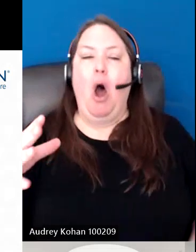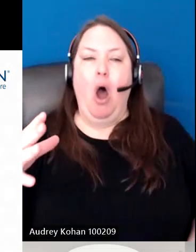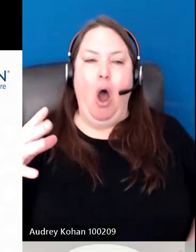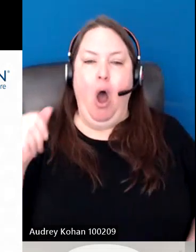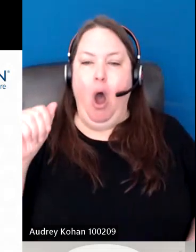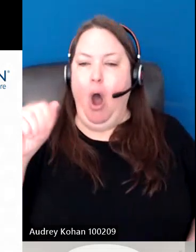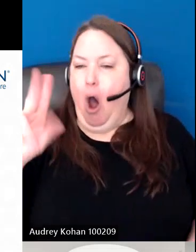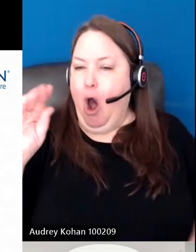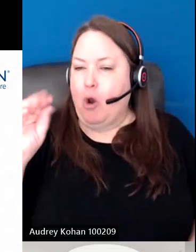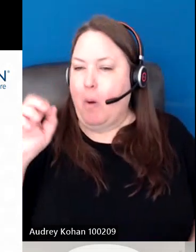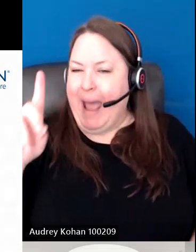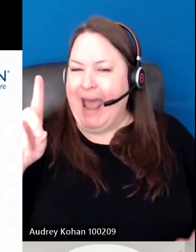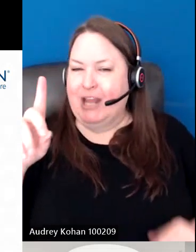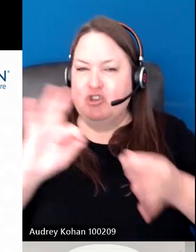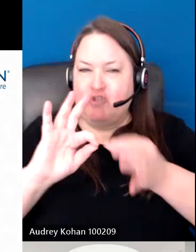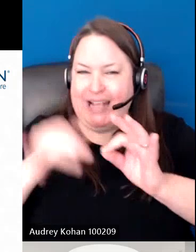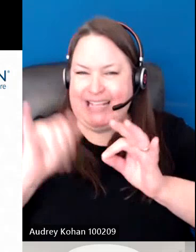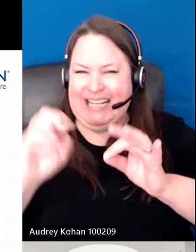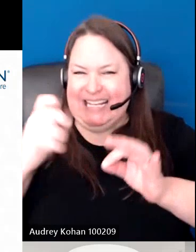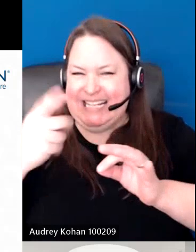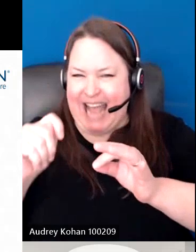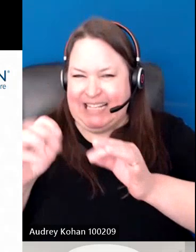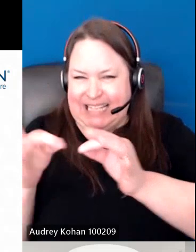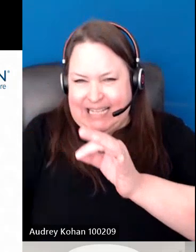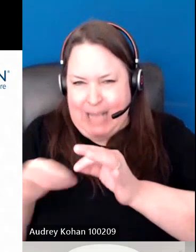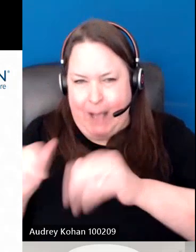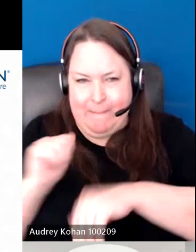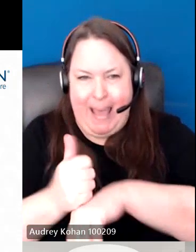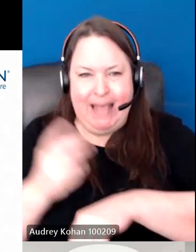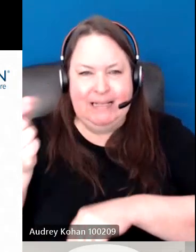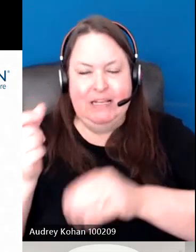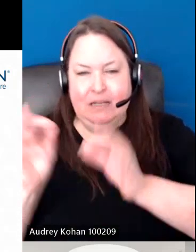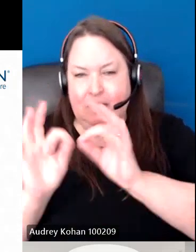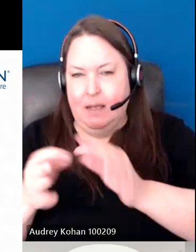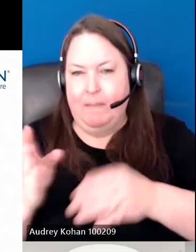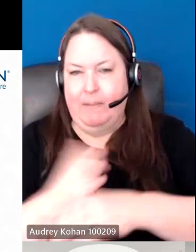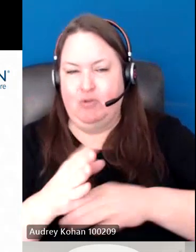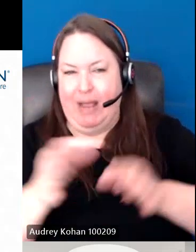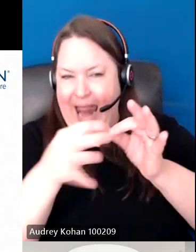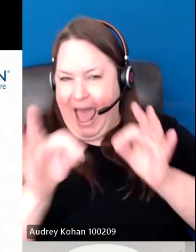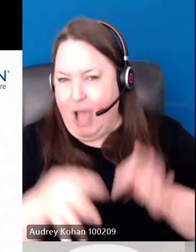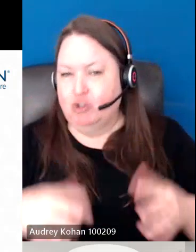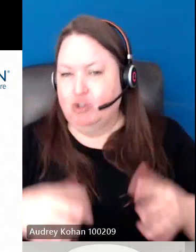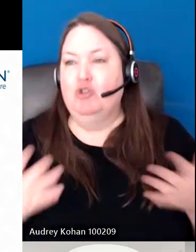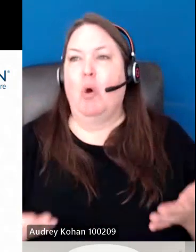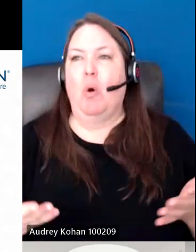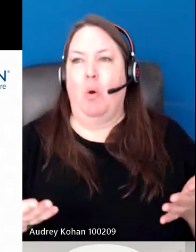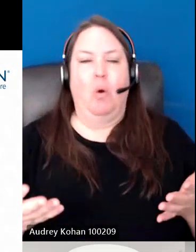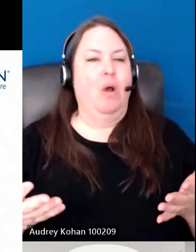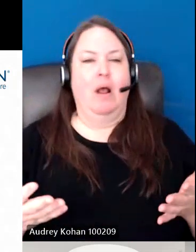is text-based and provides instant translations between languages so and this is without human